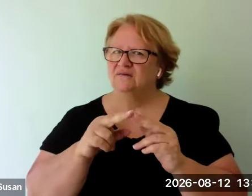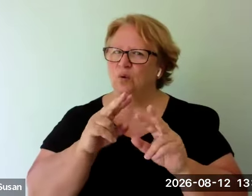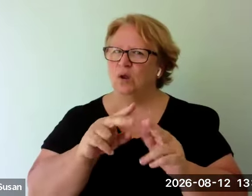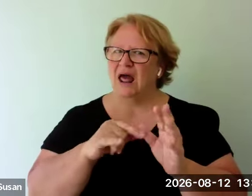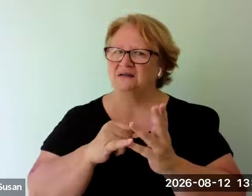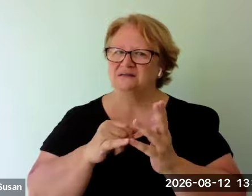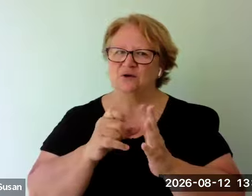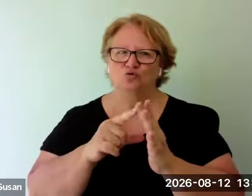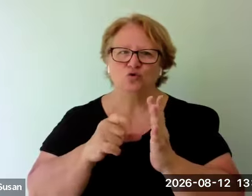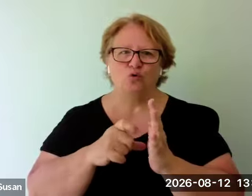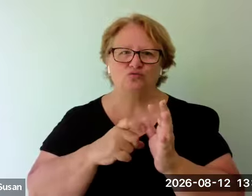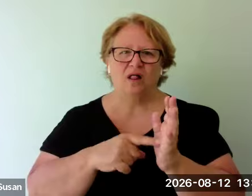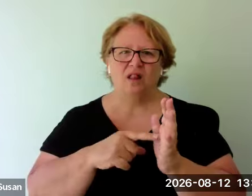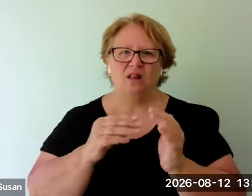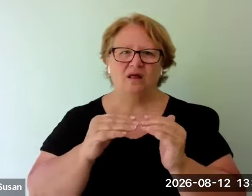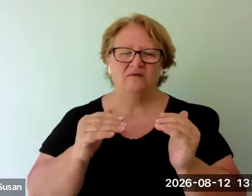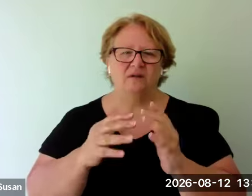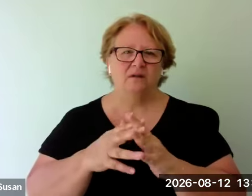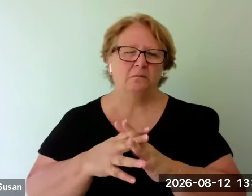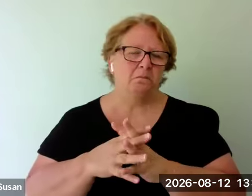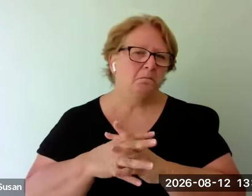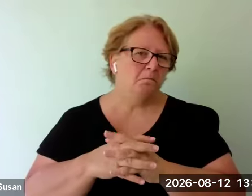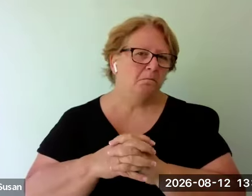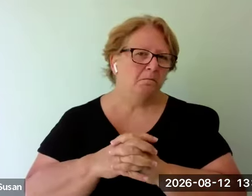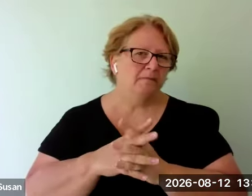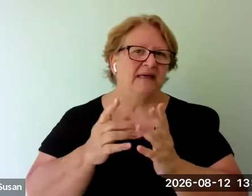if it is viewed